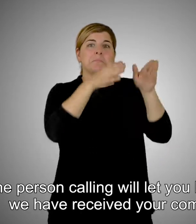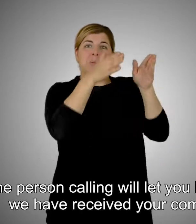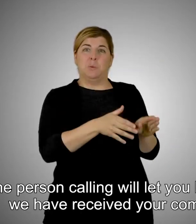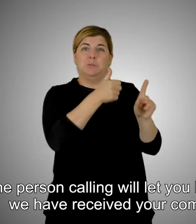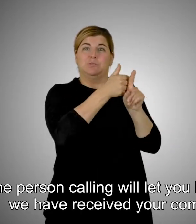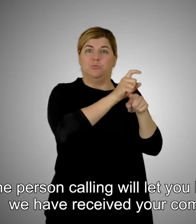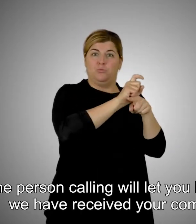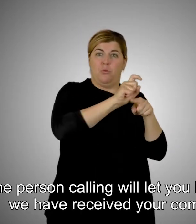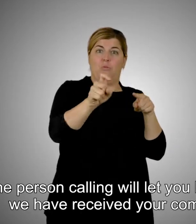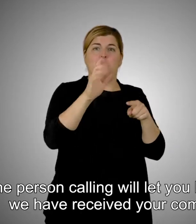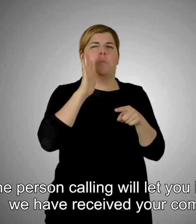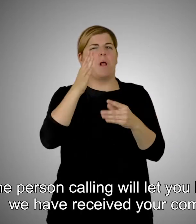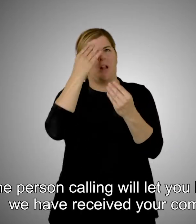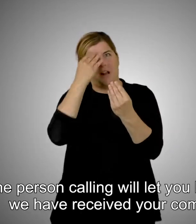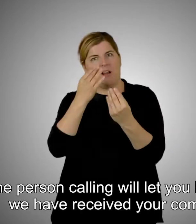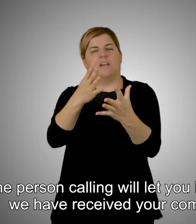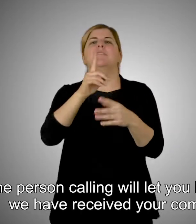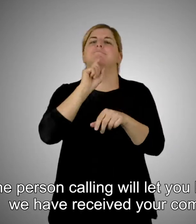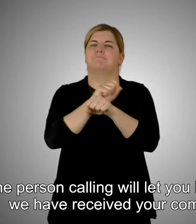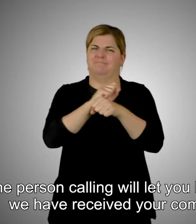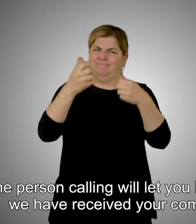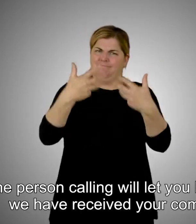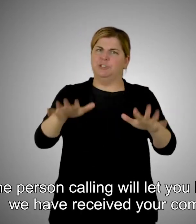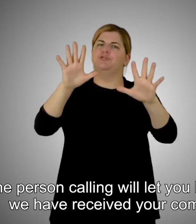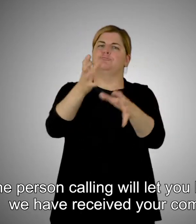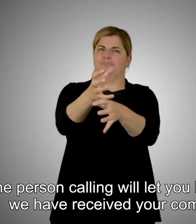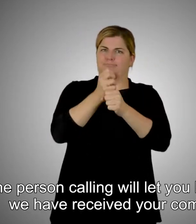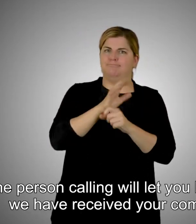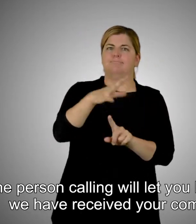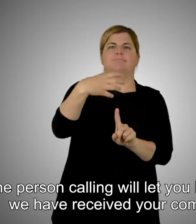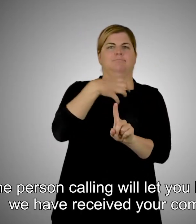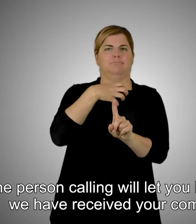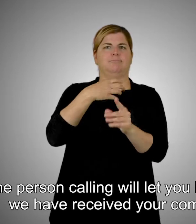The person calling will let you know that we have received your complaint